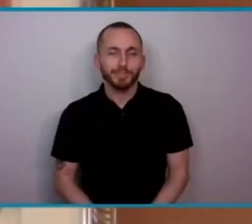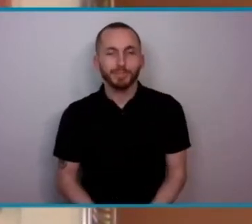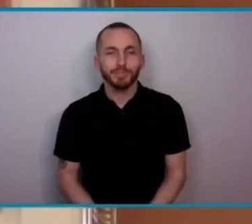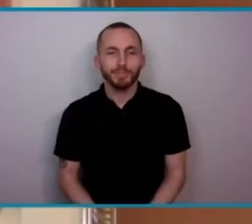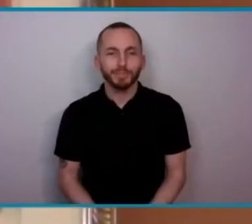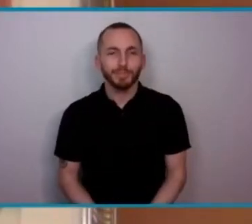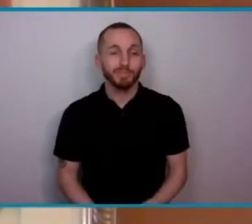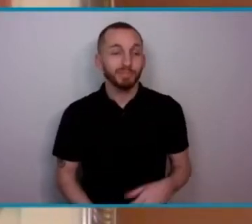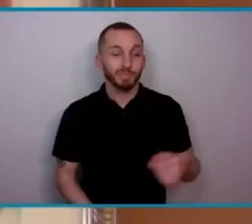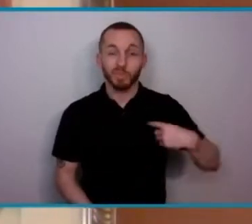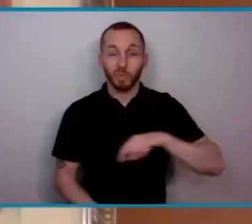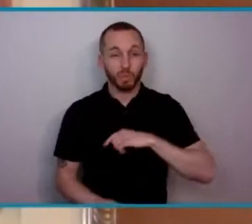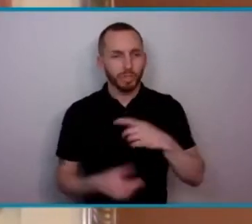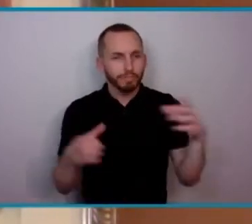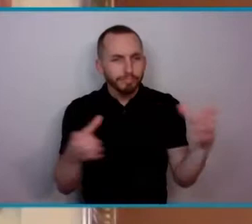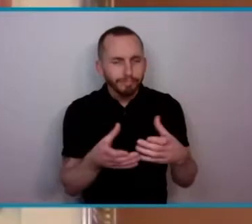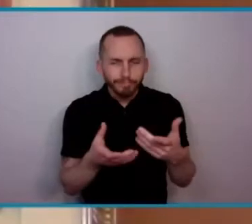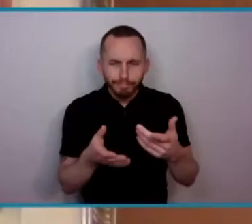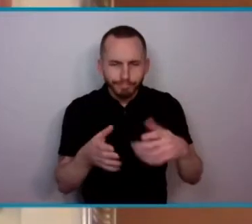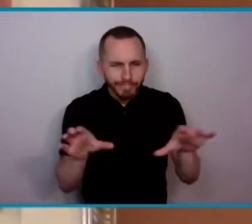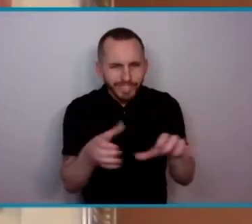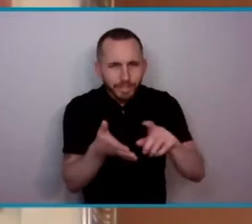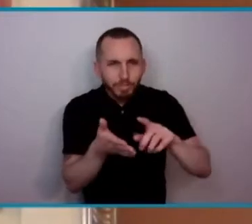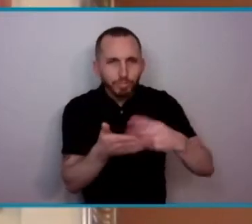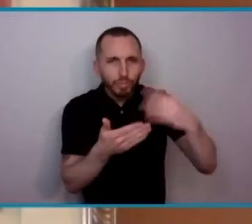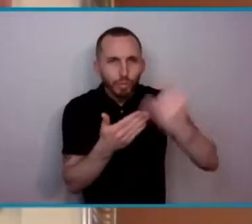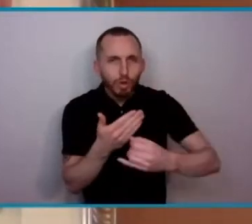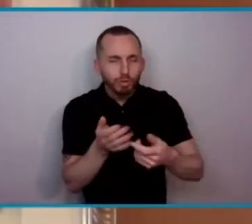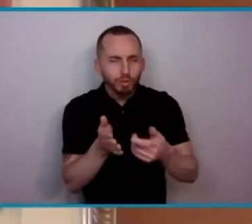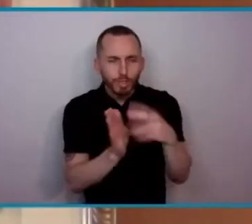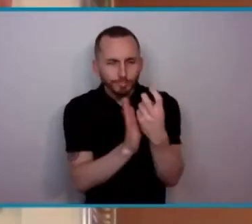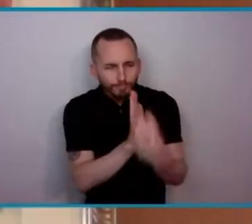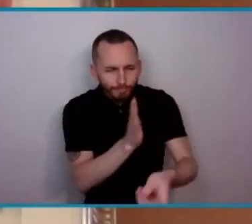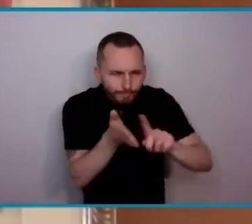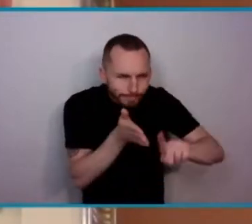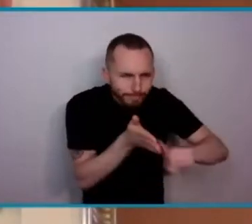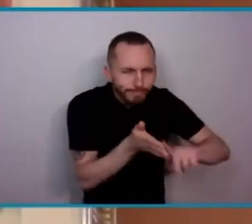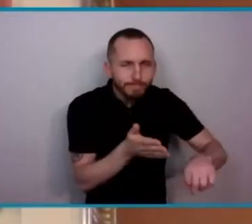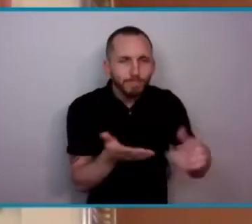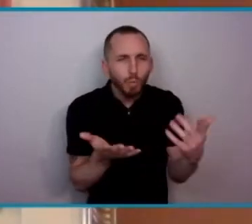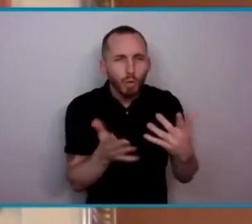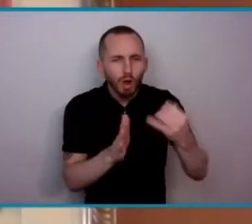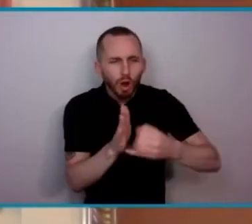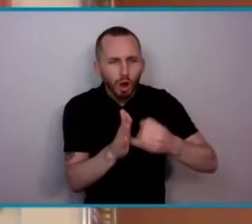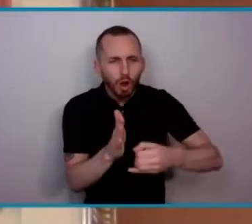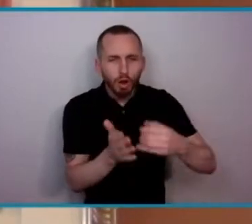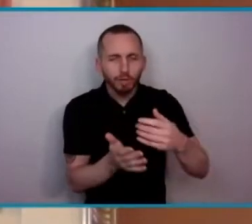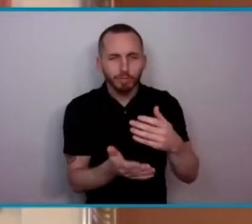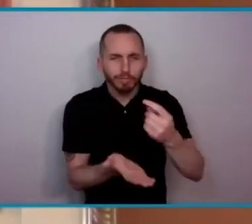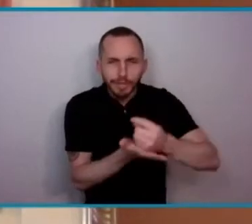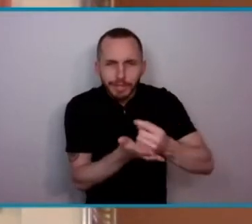a deep dive into what was known about the efficacy of art therapy and Alzheimer’s disease and published a review paper.